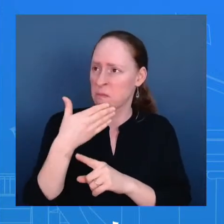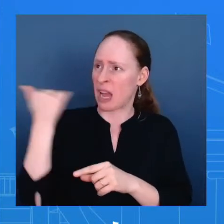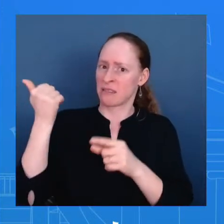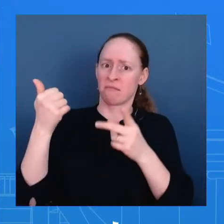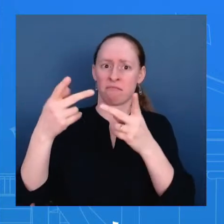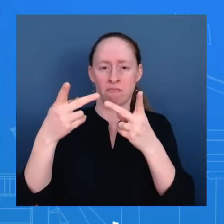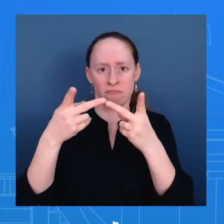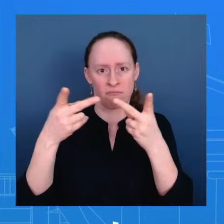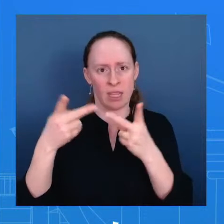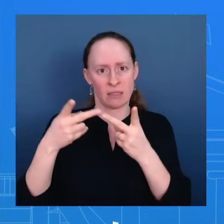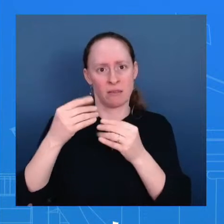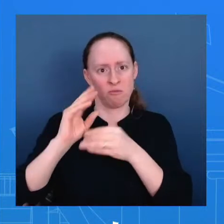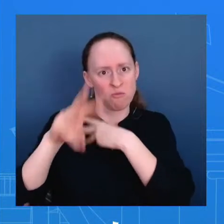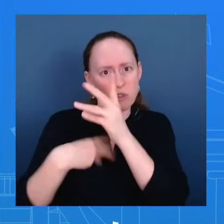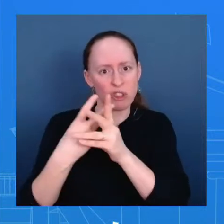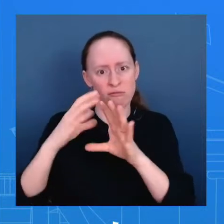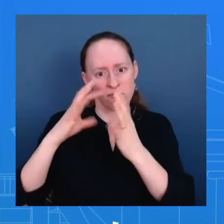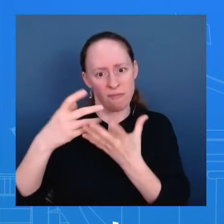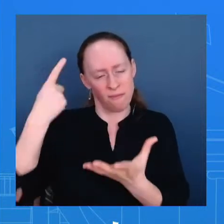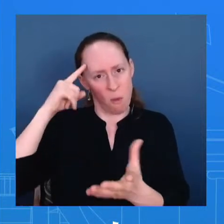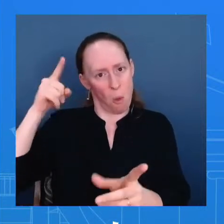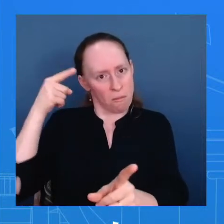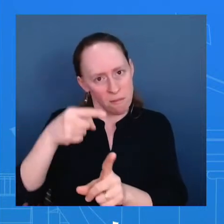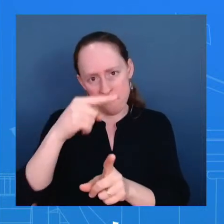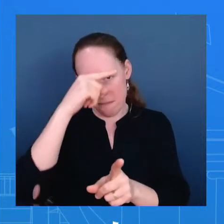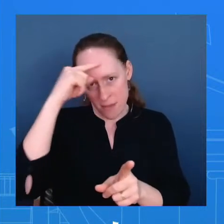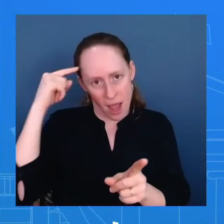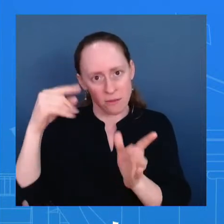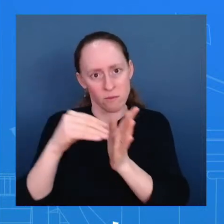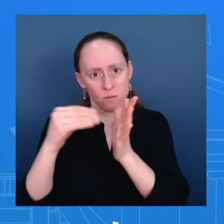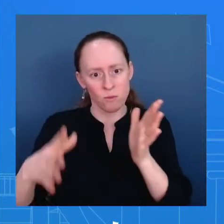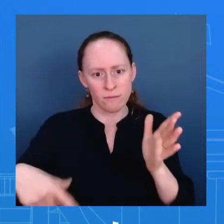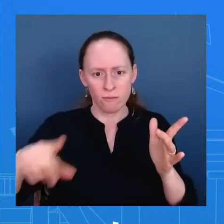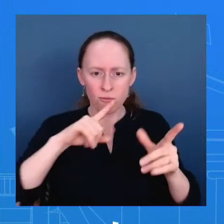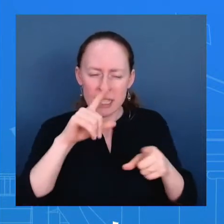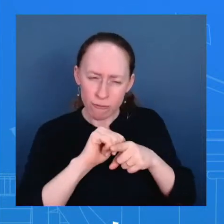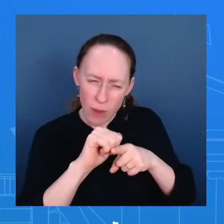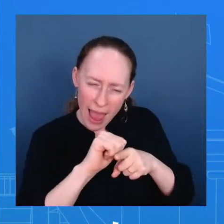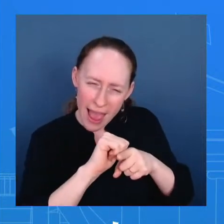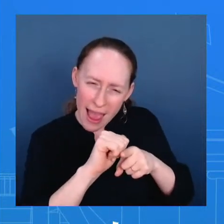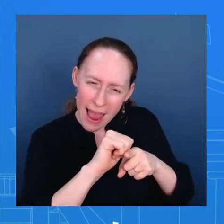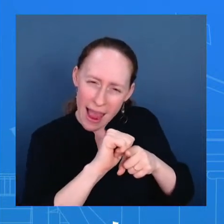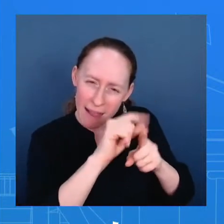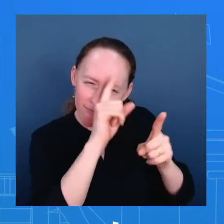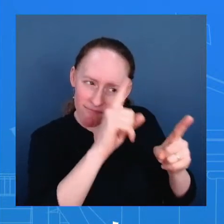are being trained for leadership in -- in the world at one time -- young Black men. No, the -- the goal will be to make sure